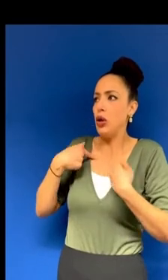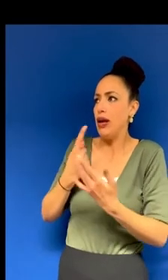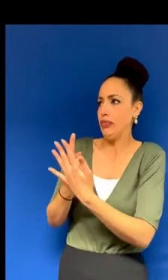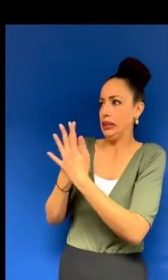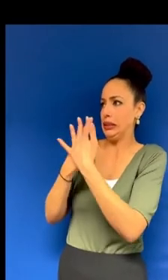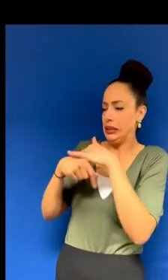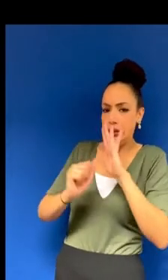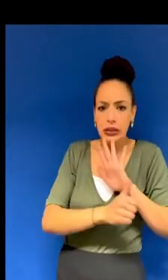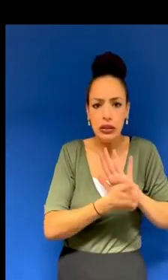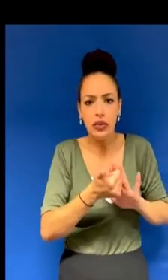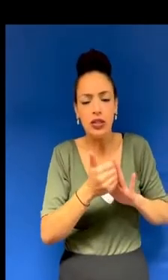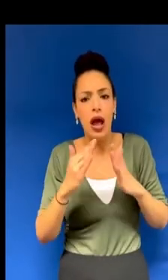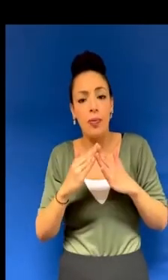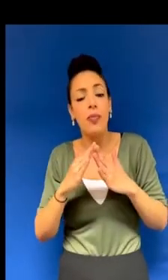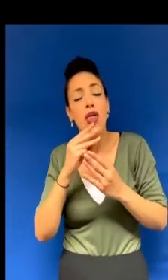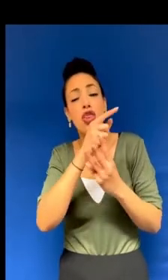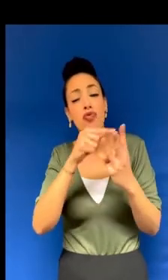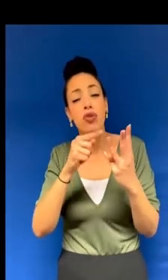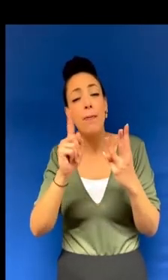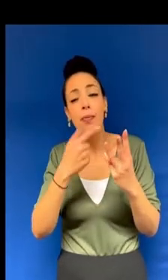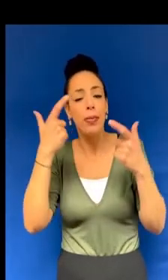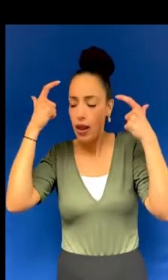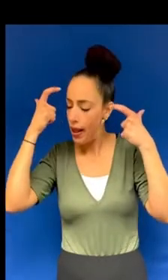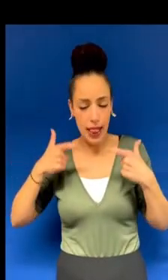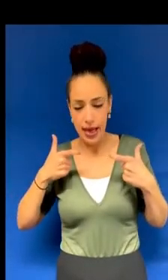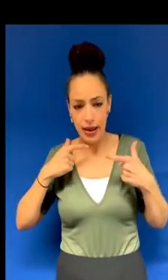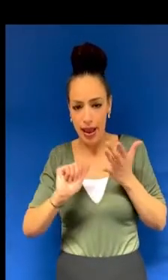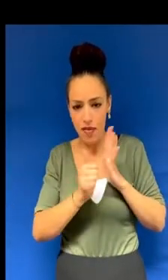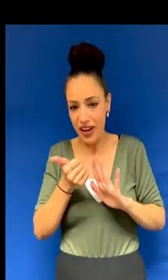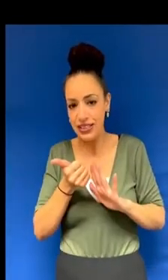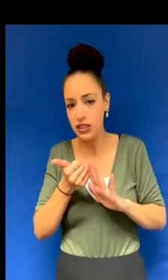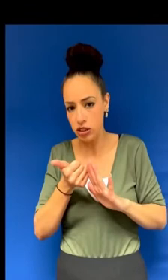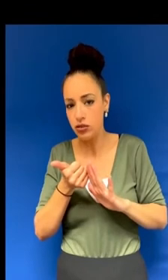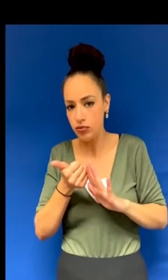precarious situation with their landlord, who often is trying to harass them out of their home,